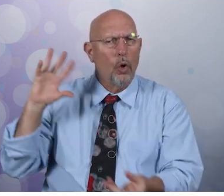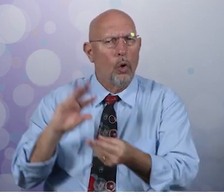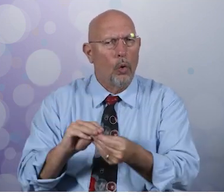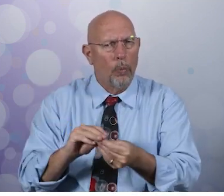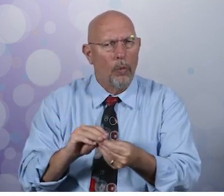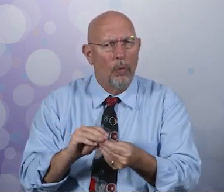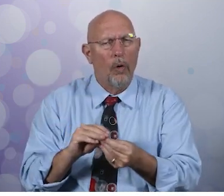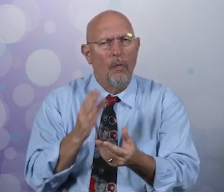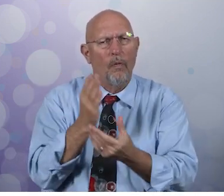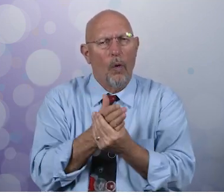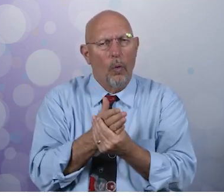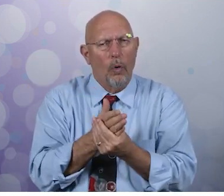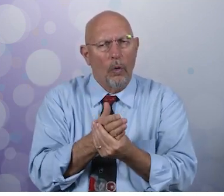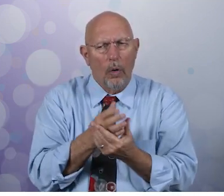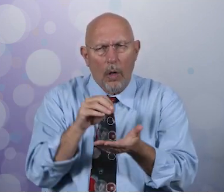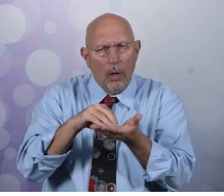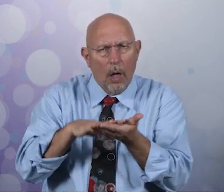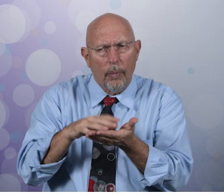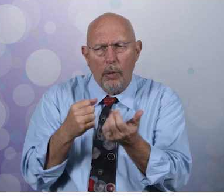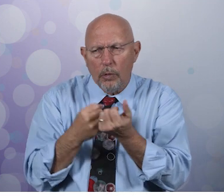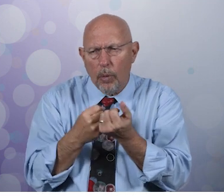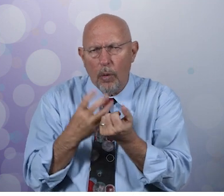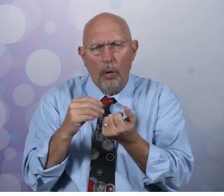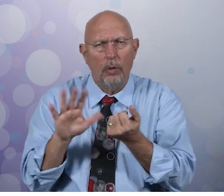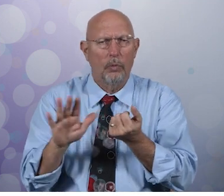documenting supports and their services.